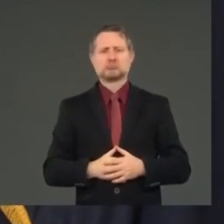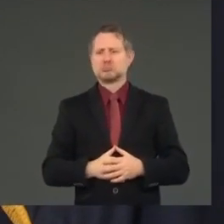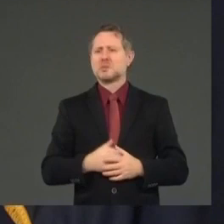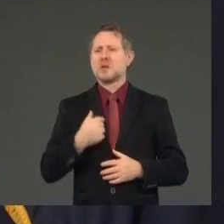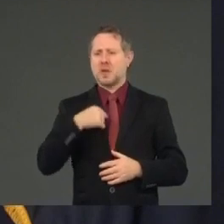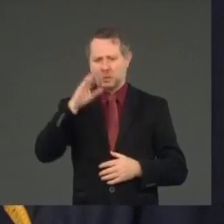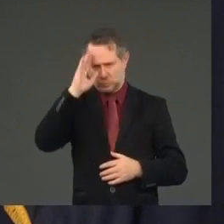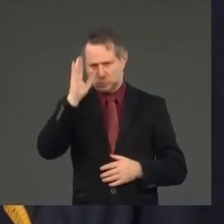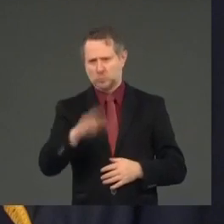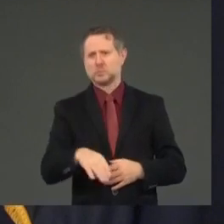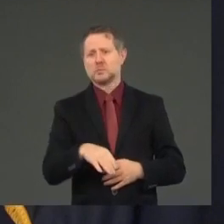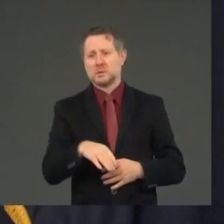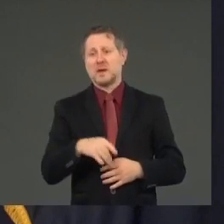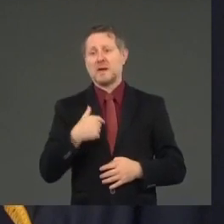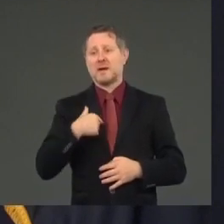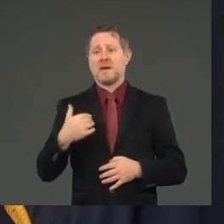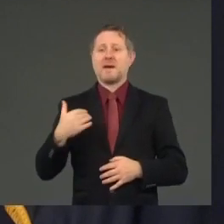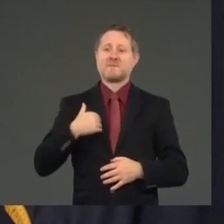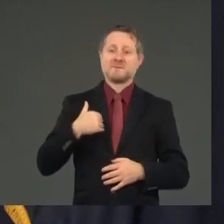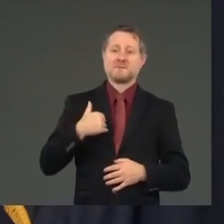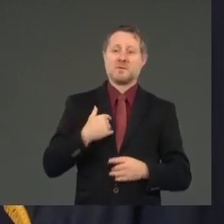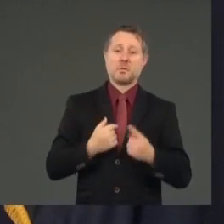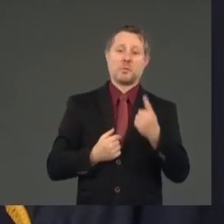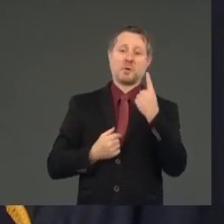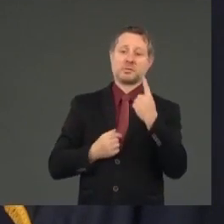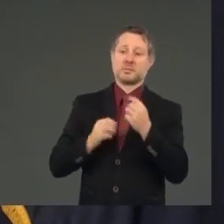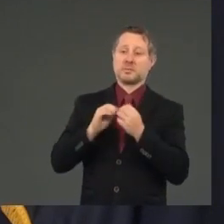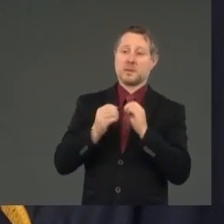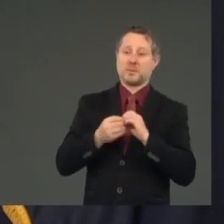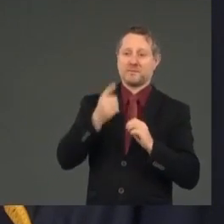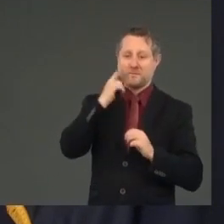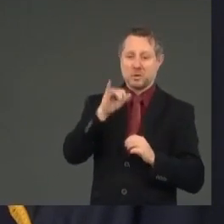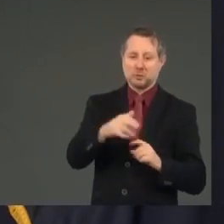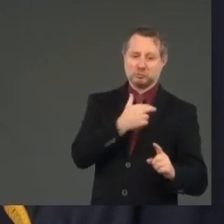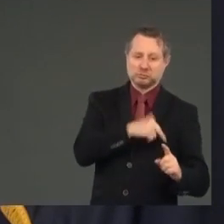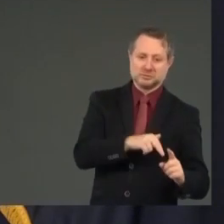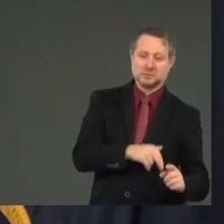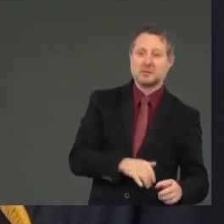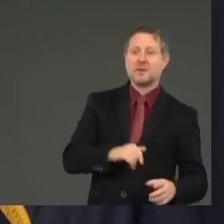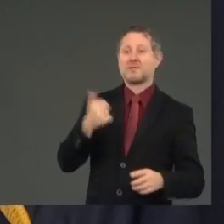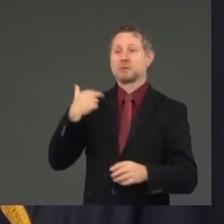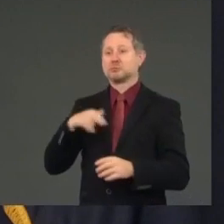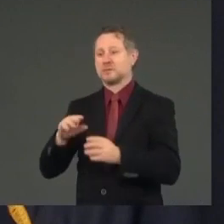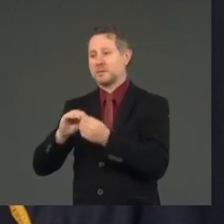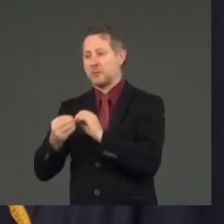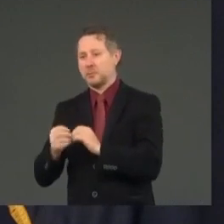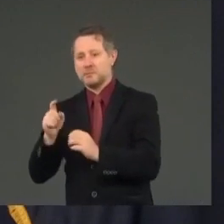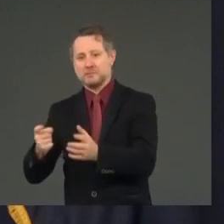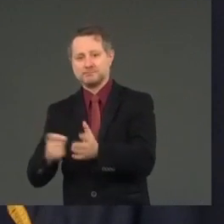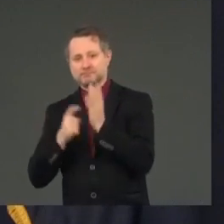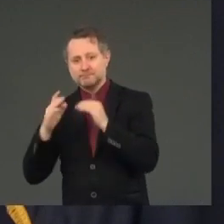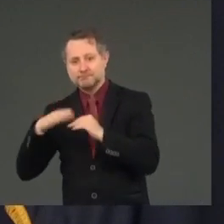I UNDERSTAND THEIR ISSUES.